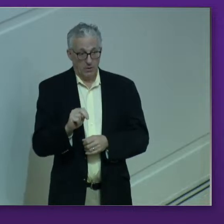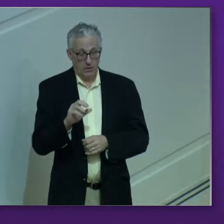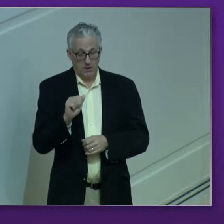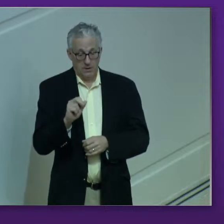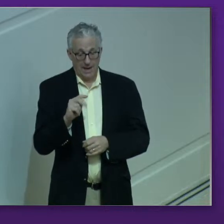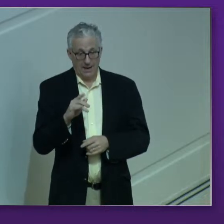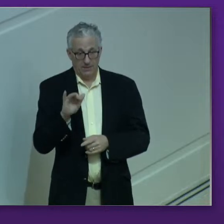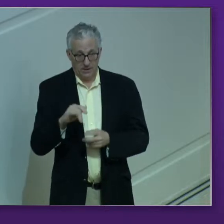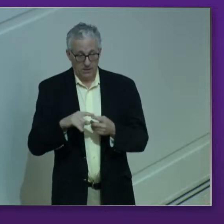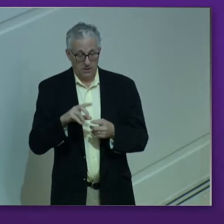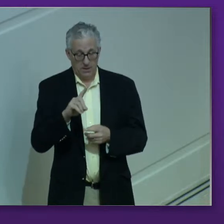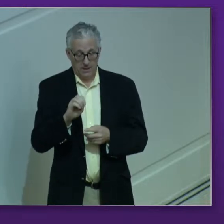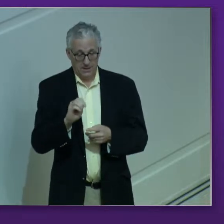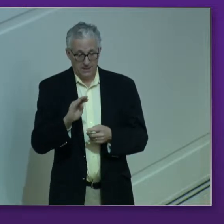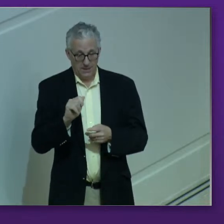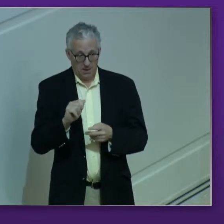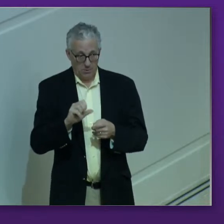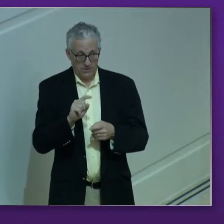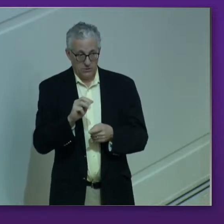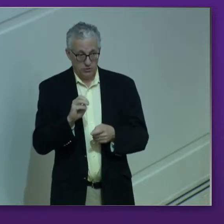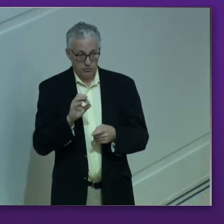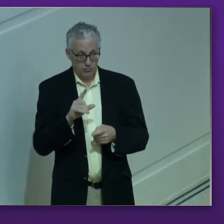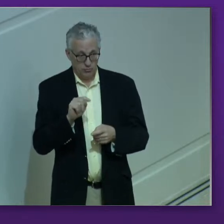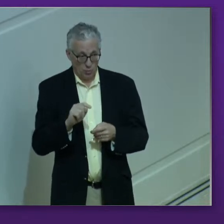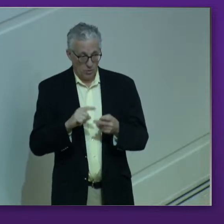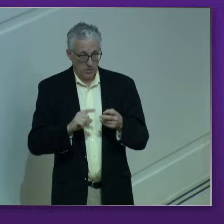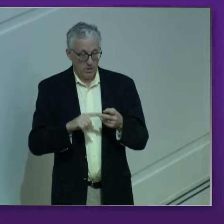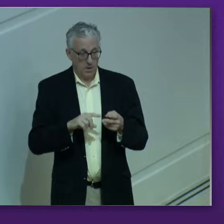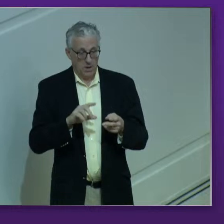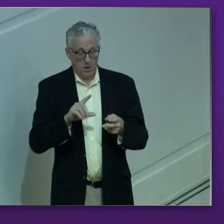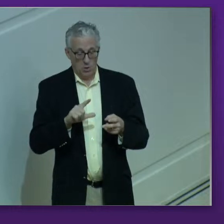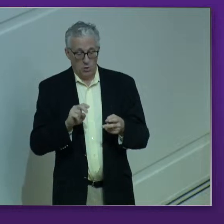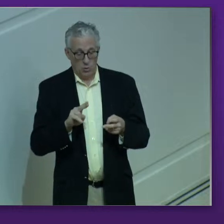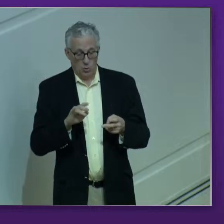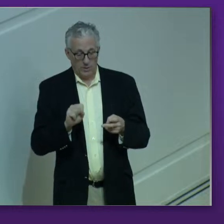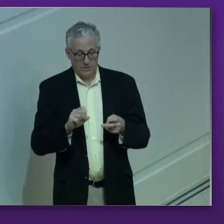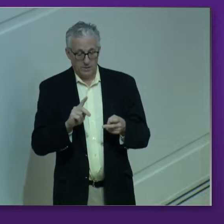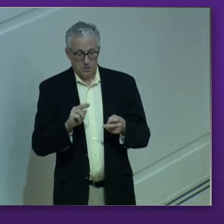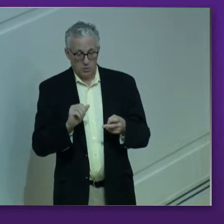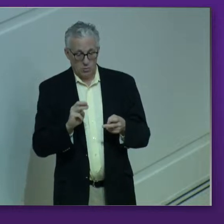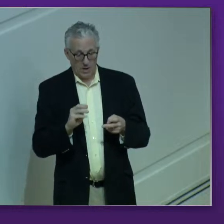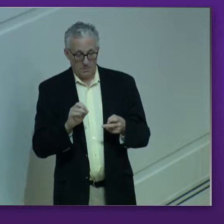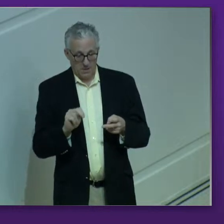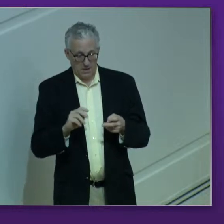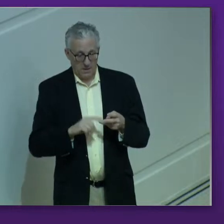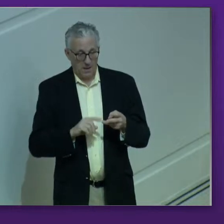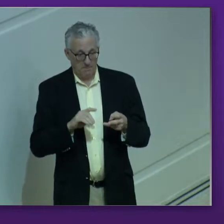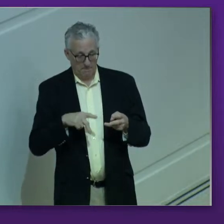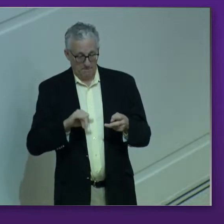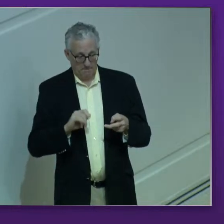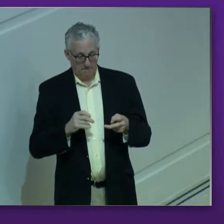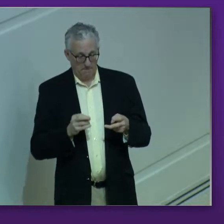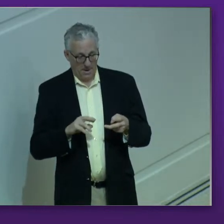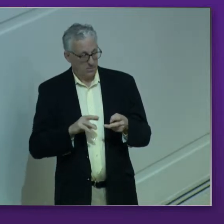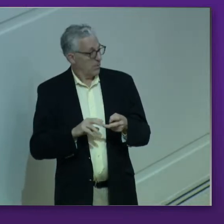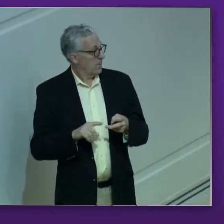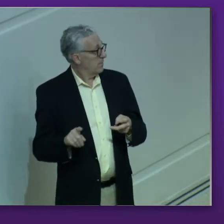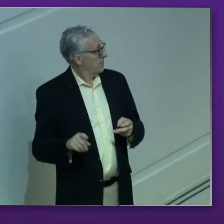HISTORY PROJECT MUSEUM. CONGRATULATIONS. THE FINAL AWARD IS PRESENTED TO